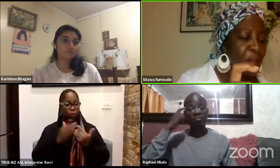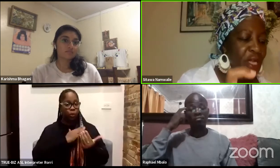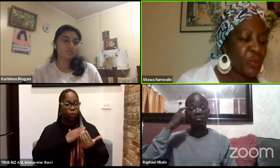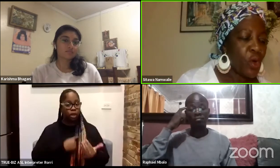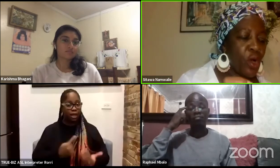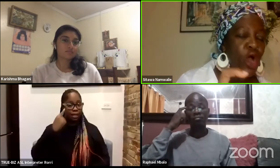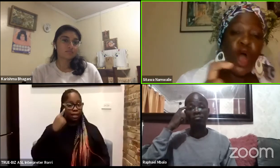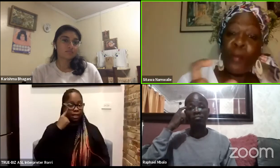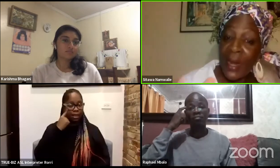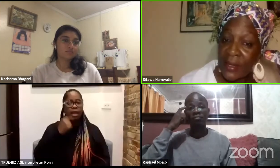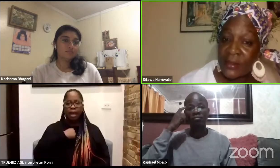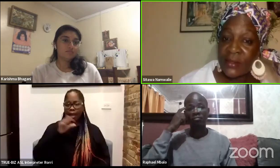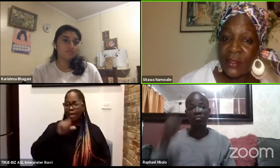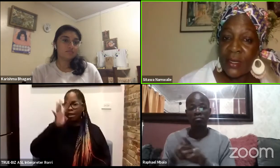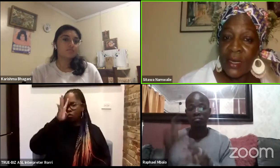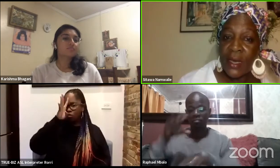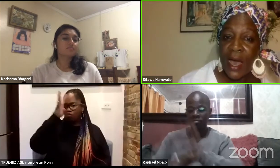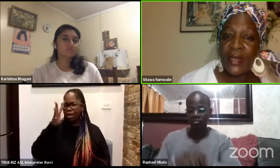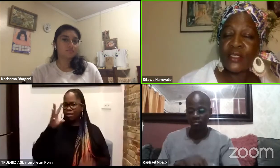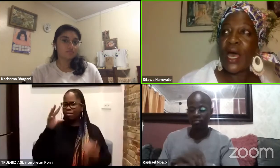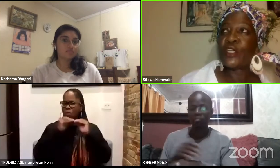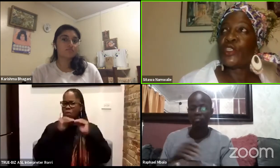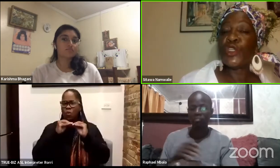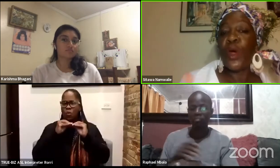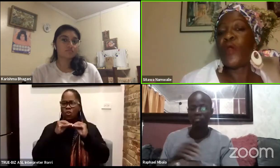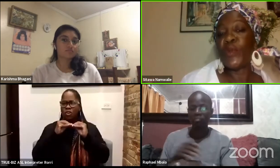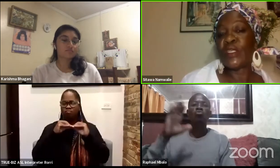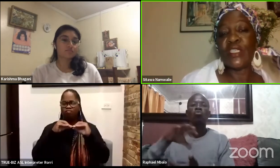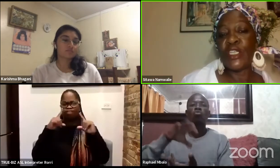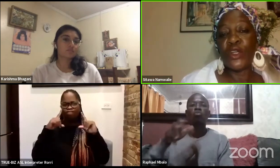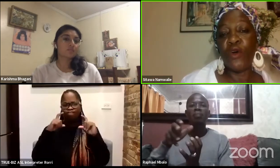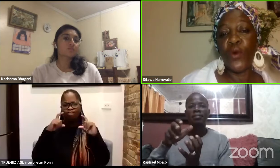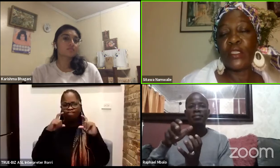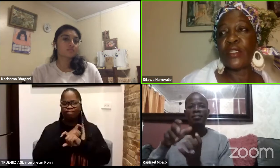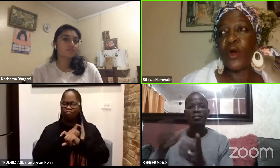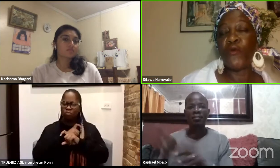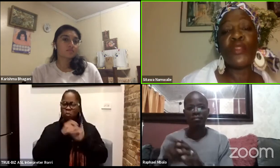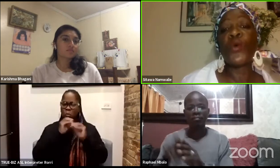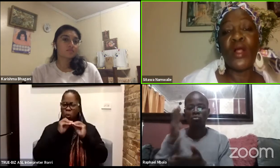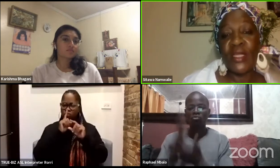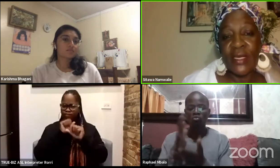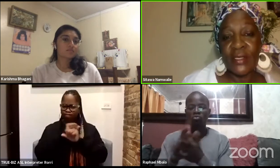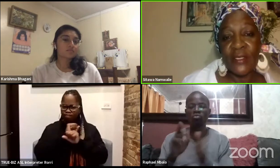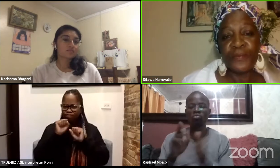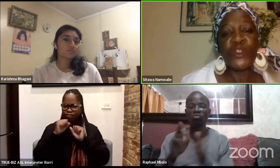a much more complex and true representation of what the world is.